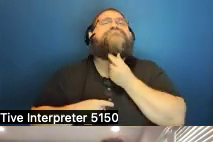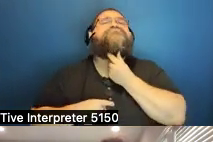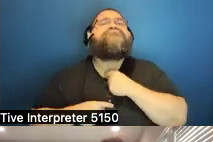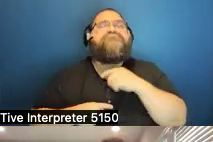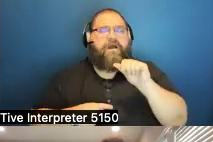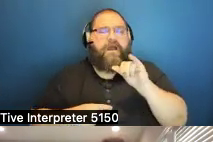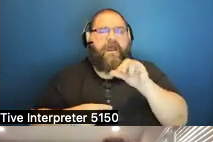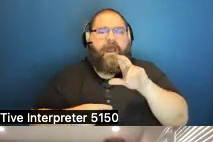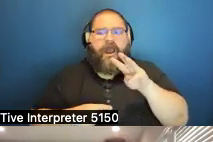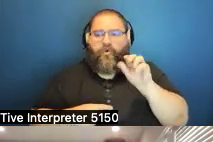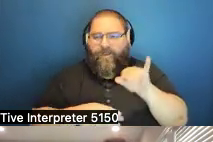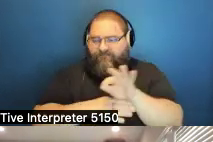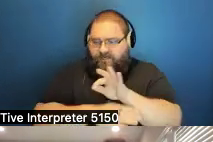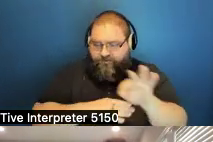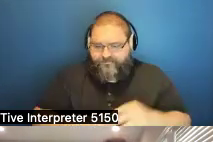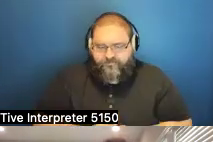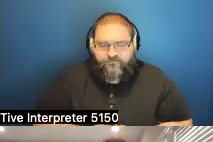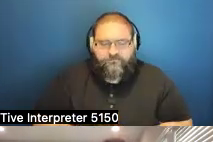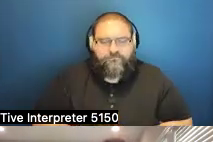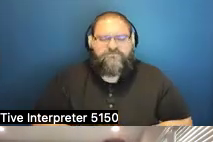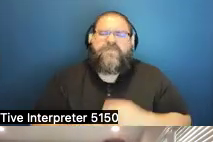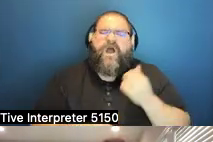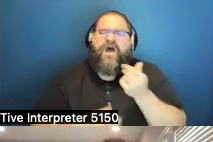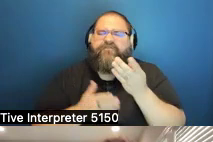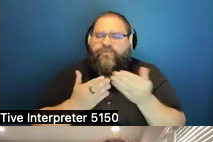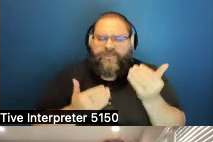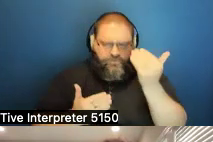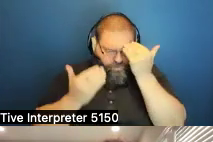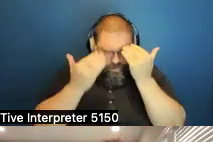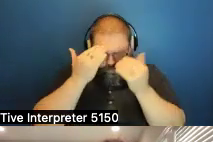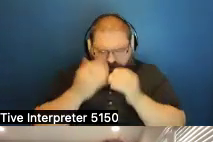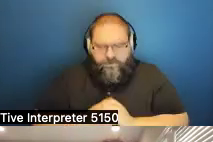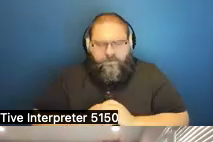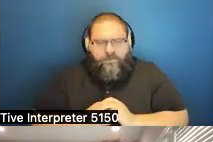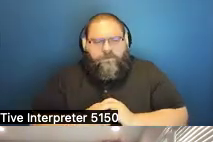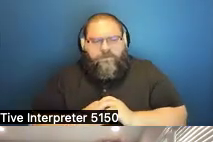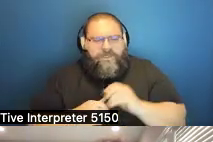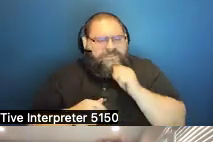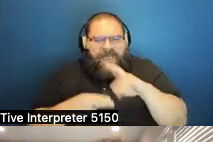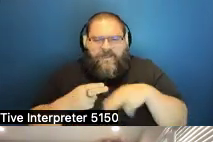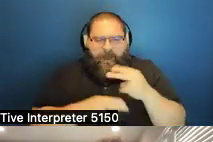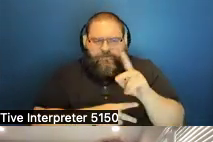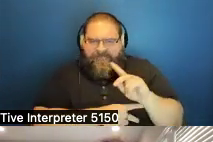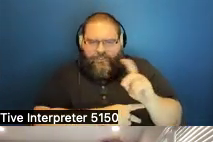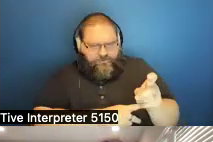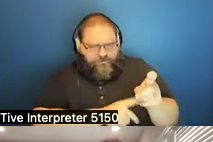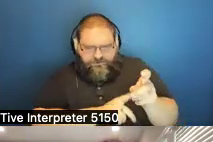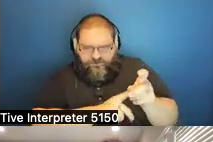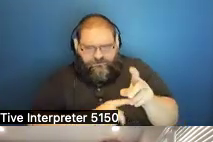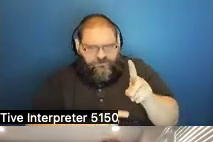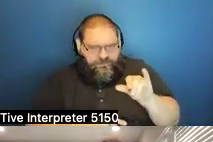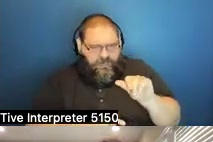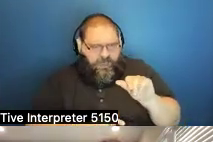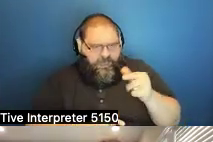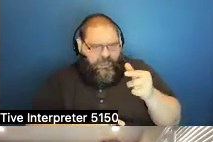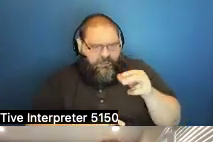19:32:12 If you think you know, this is not about diagnosing anyone tonight, it's definitely not